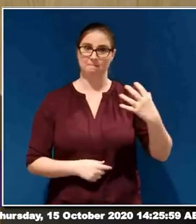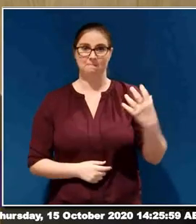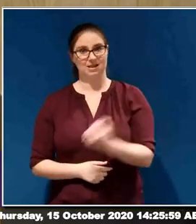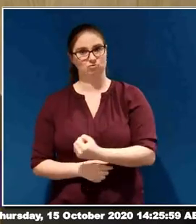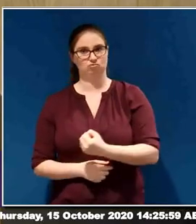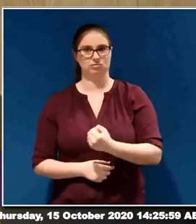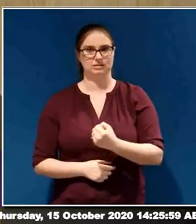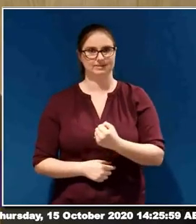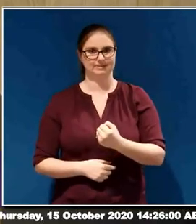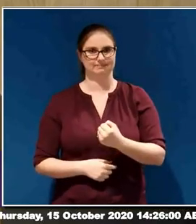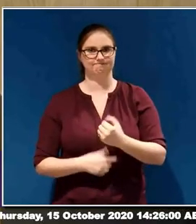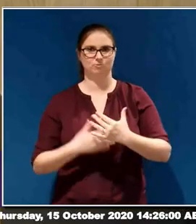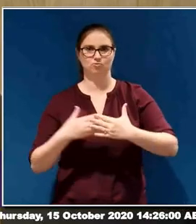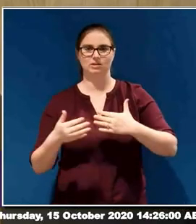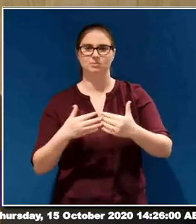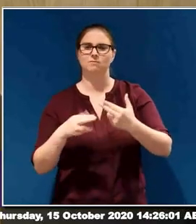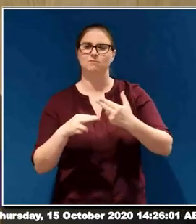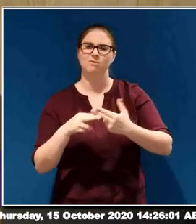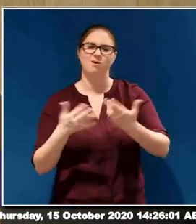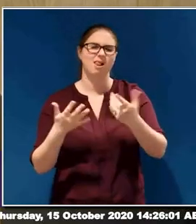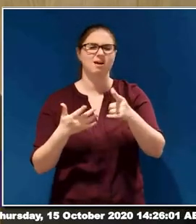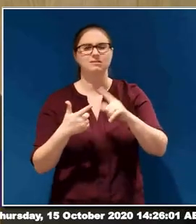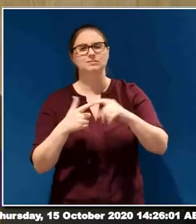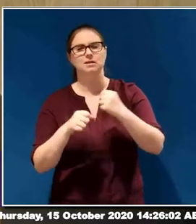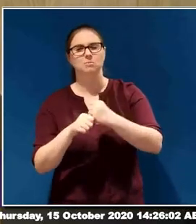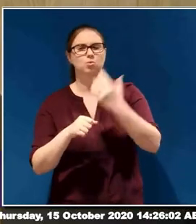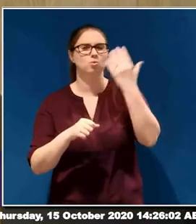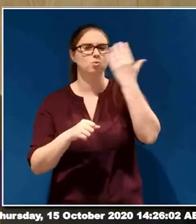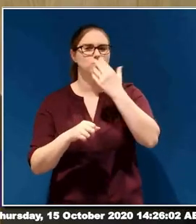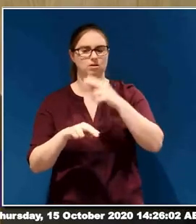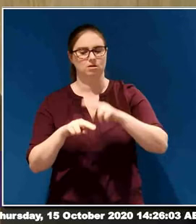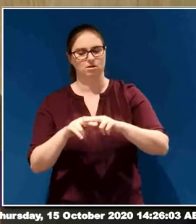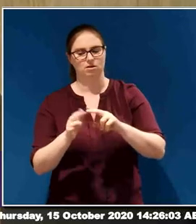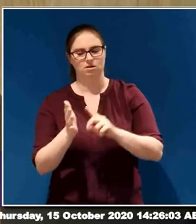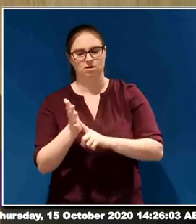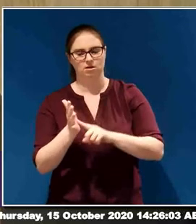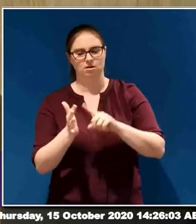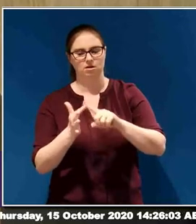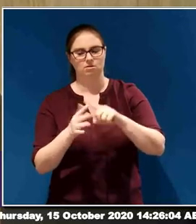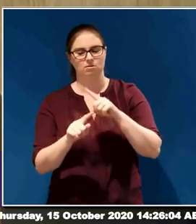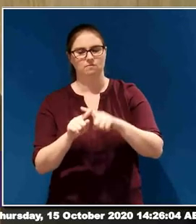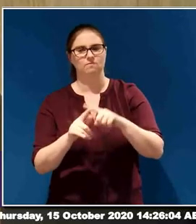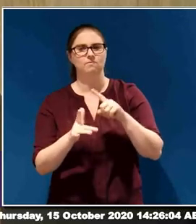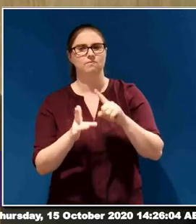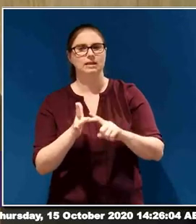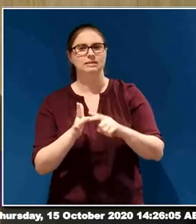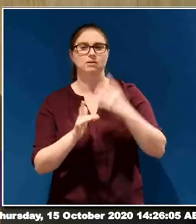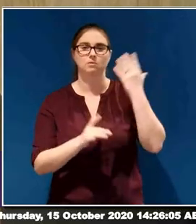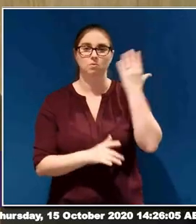might have gone into, to notify the school, the first school,